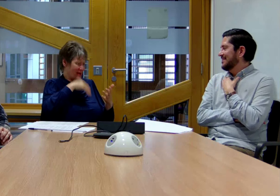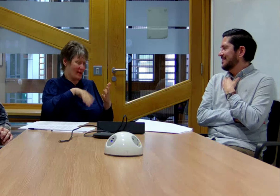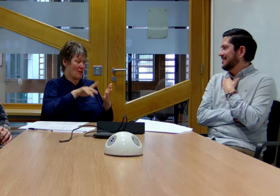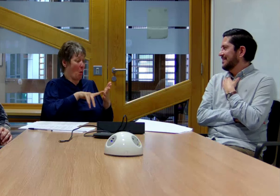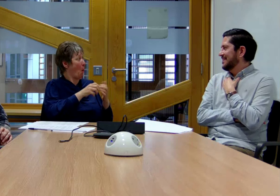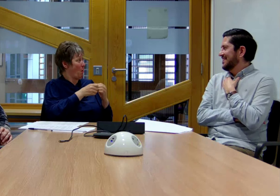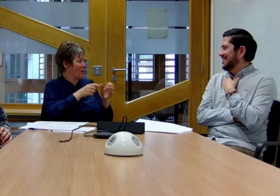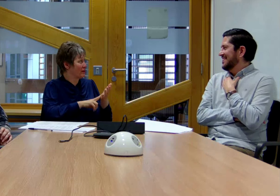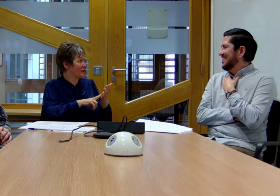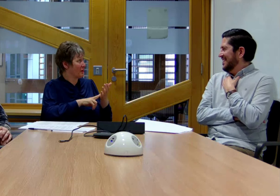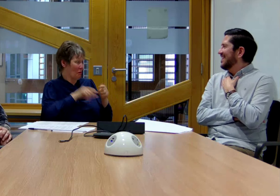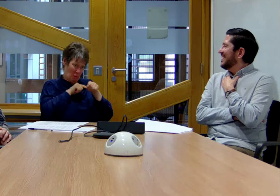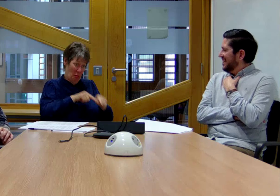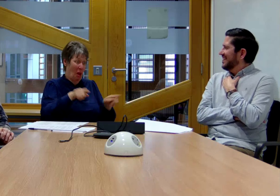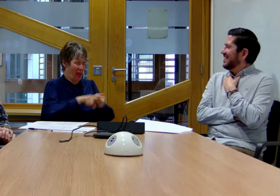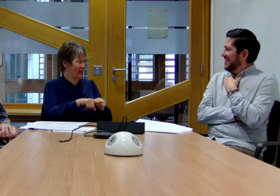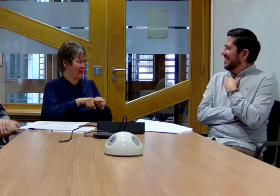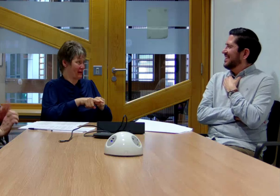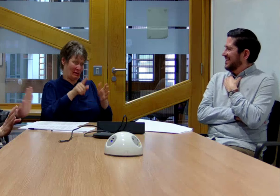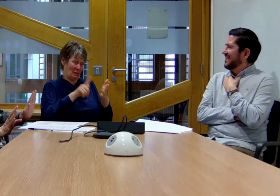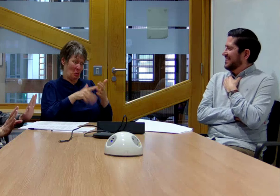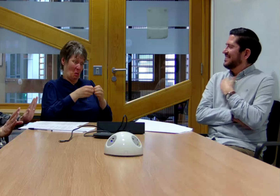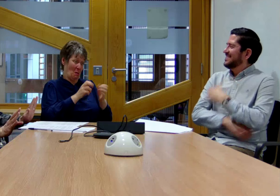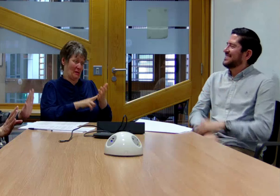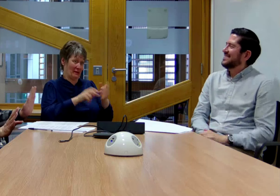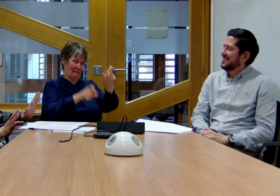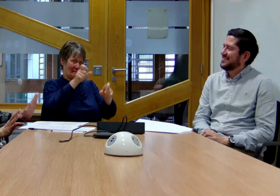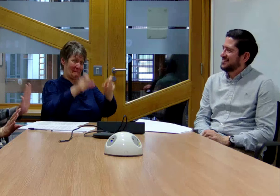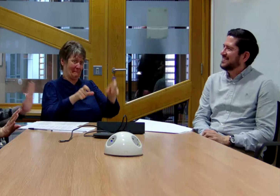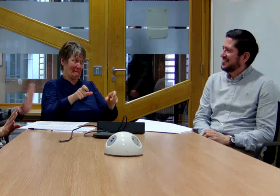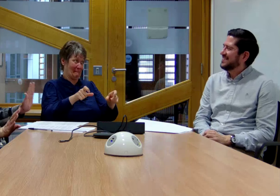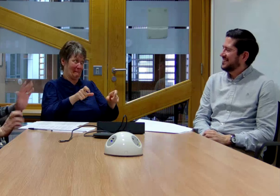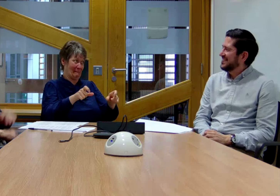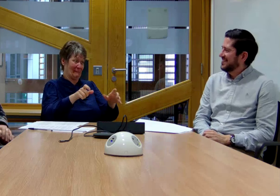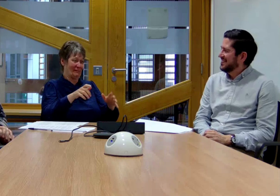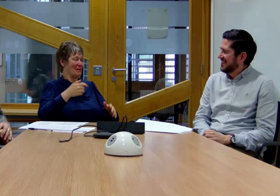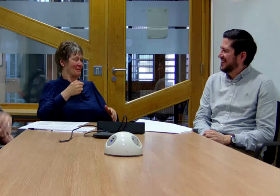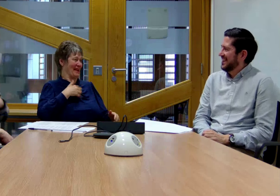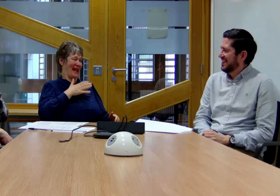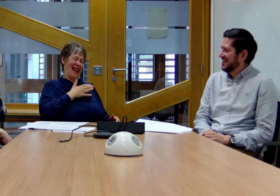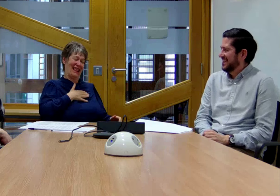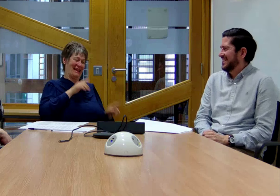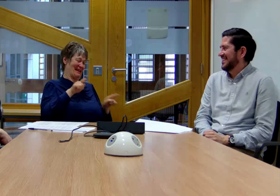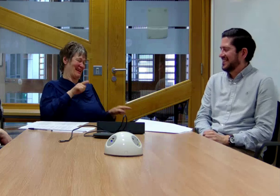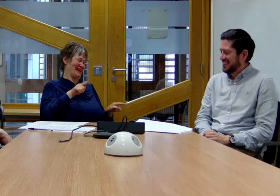a bhios tu san ban, dean a reir an Obain).